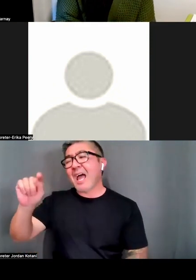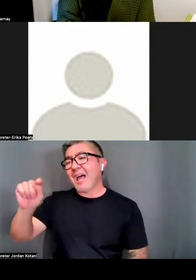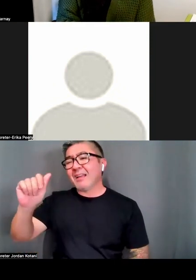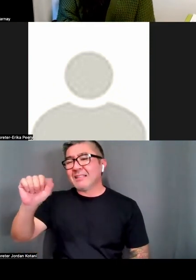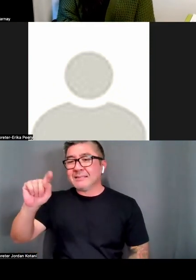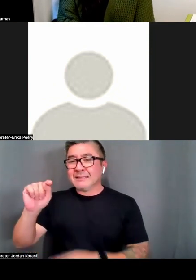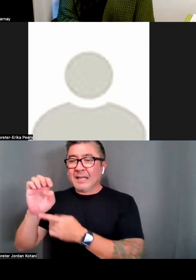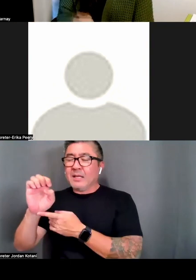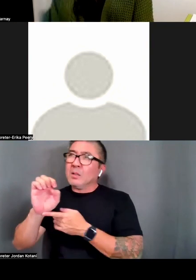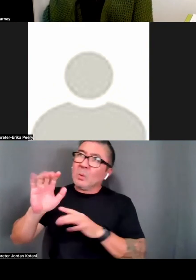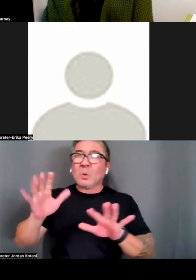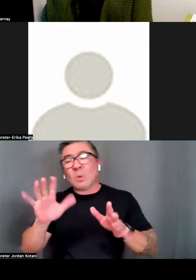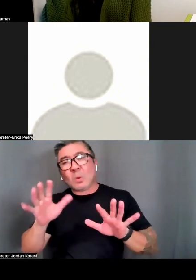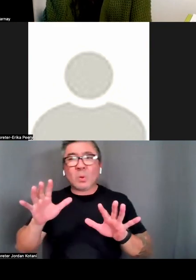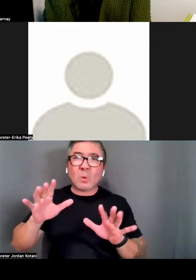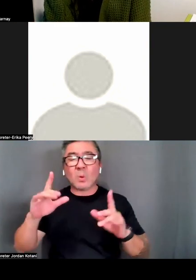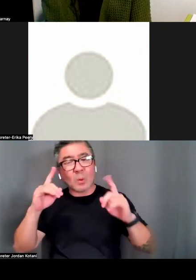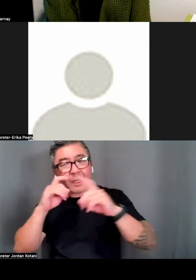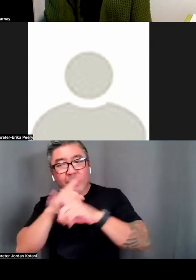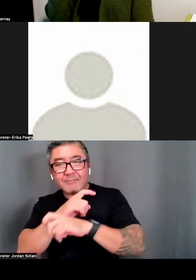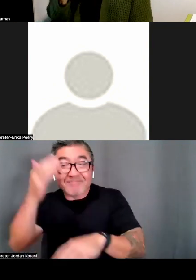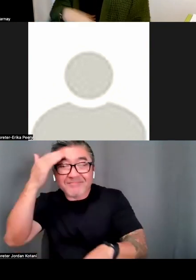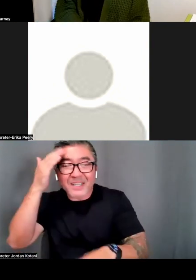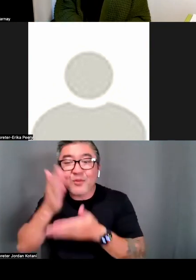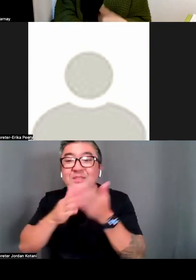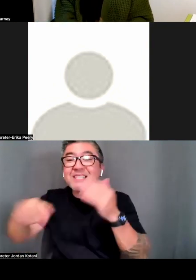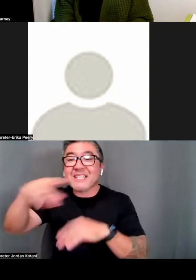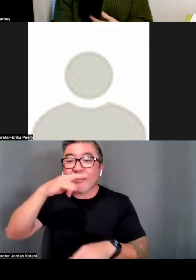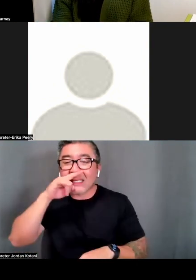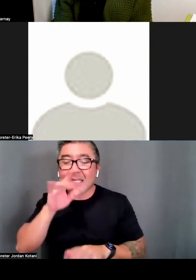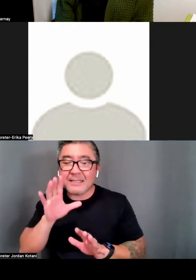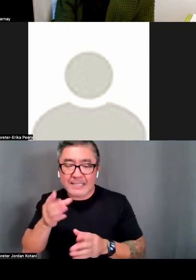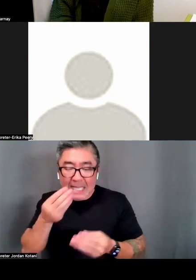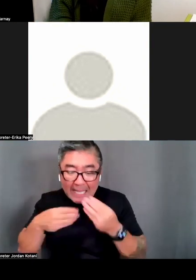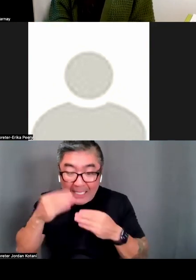especially with children, we have picky eaters. Some kids truly are just kind of picky. Don't